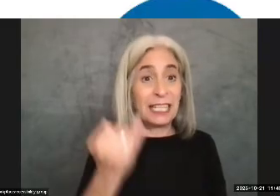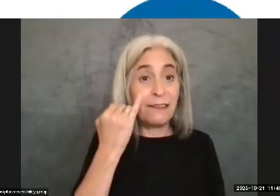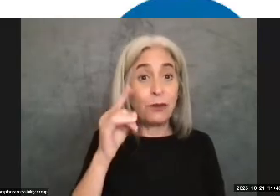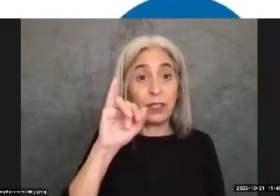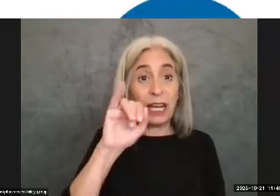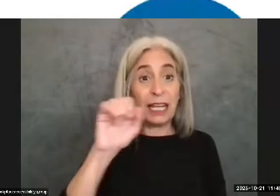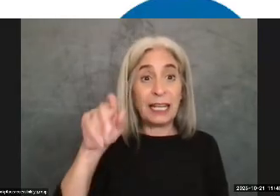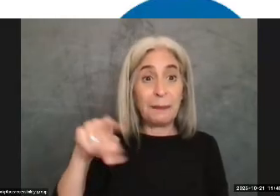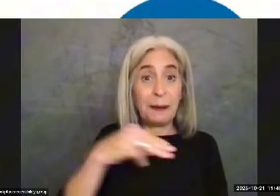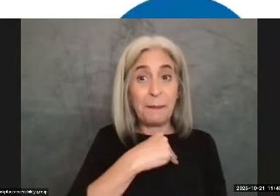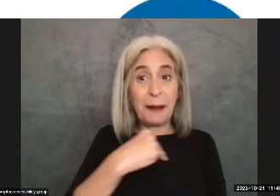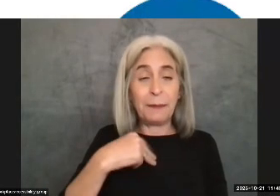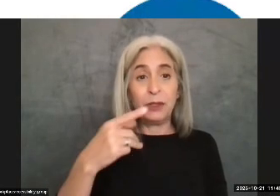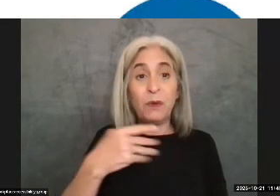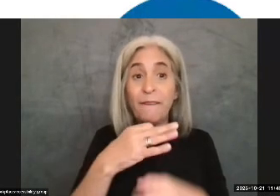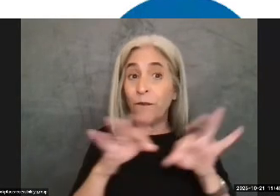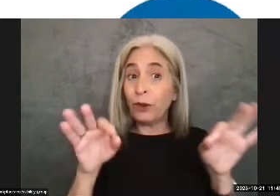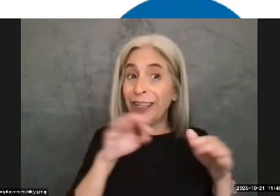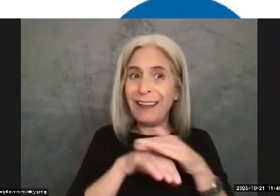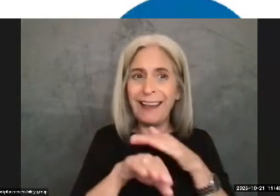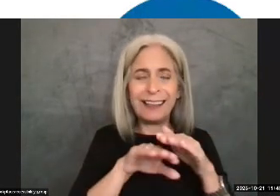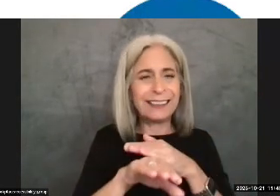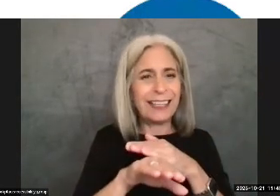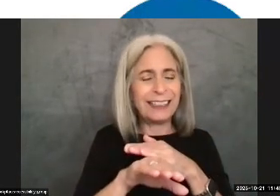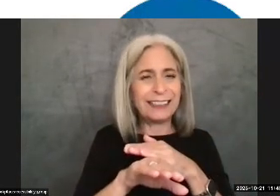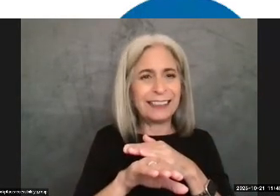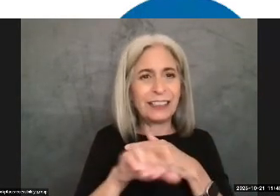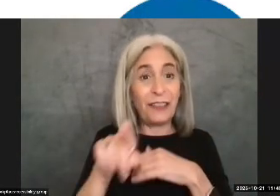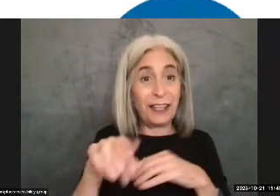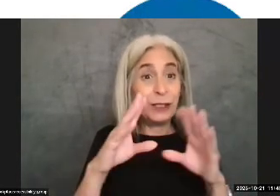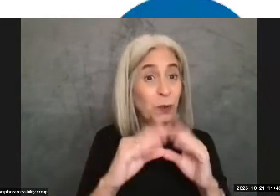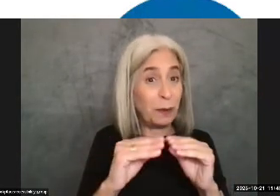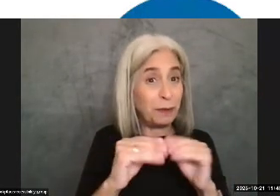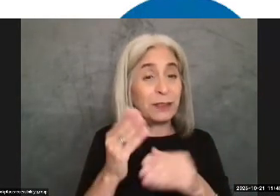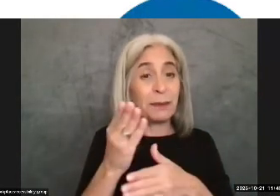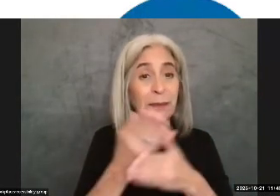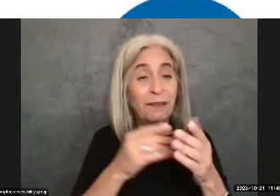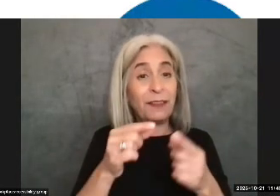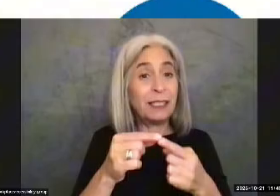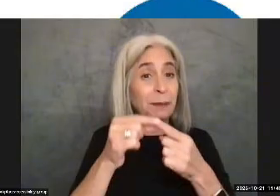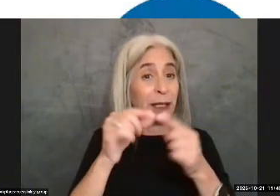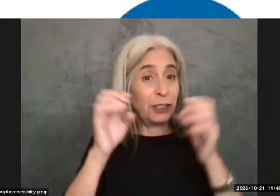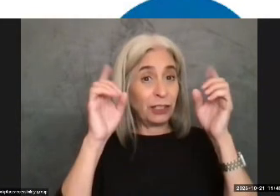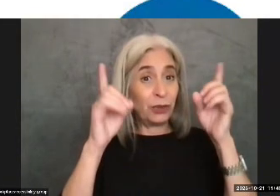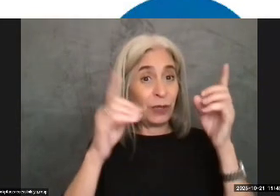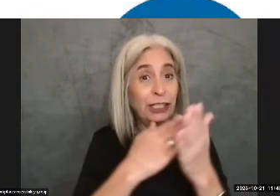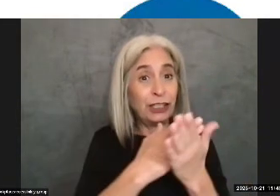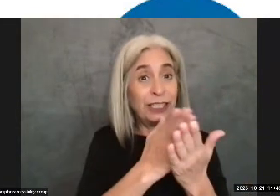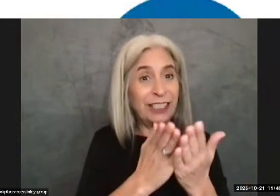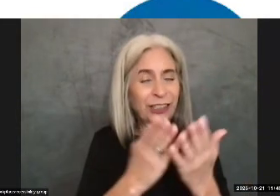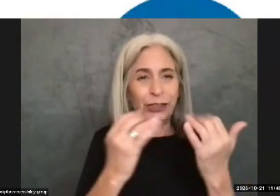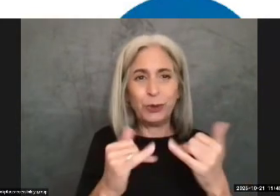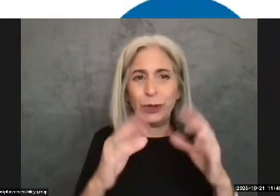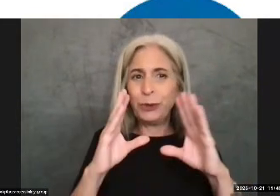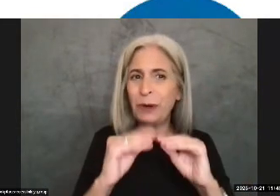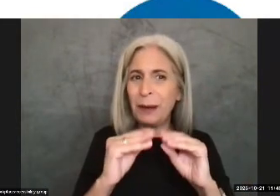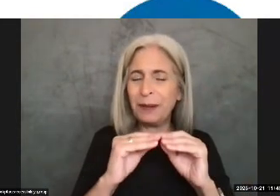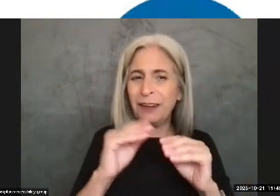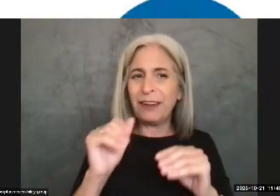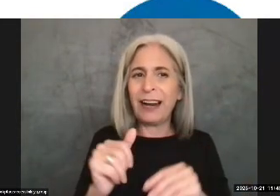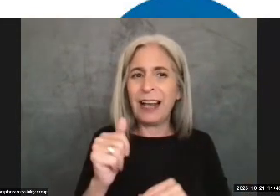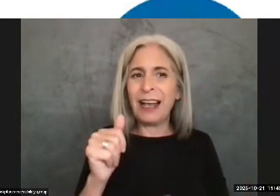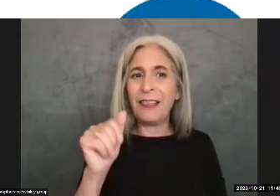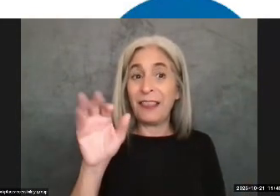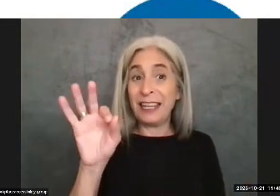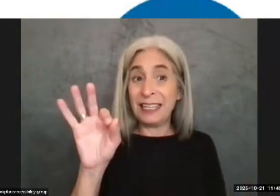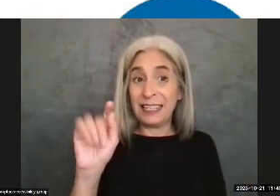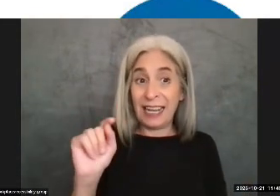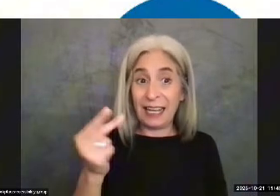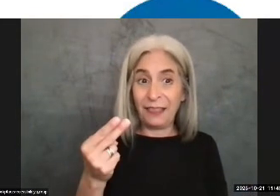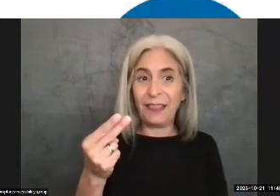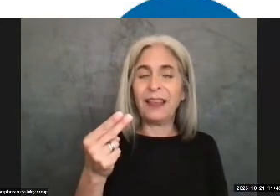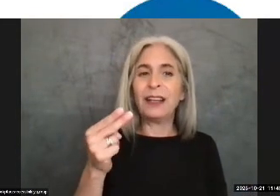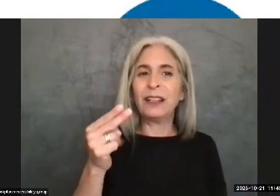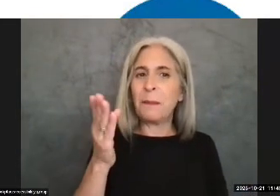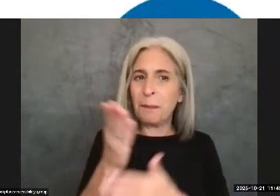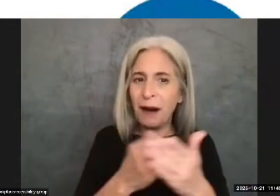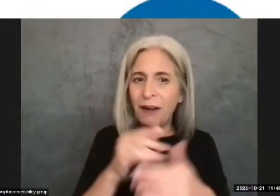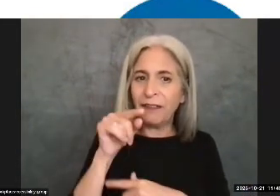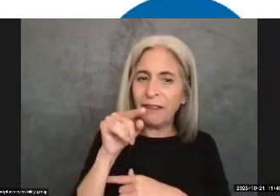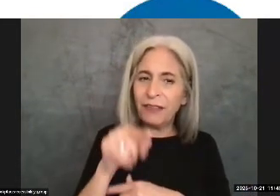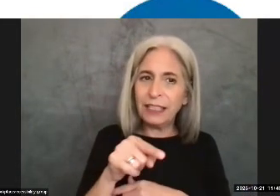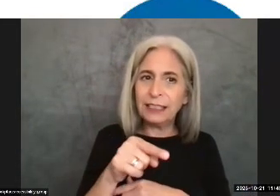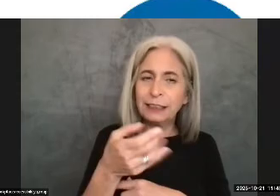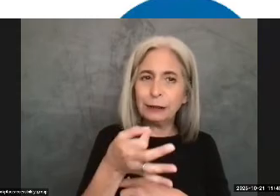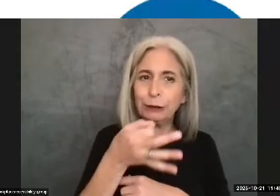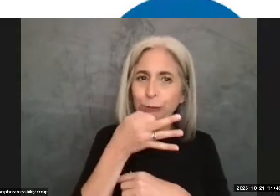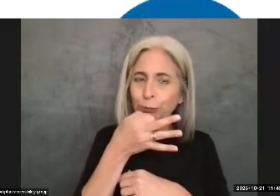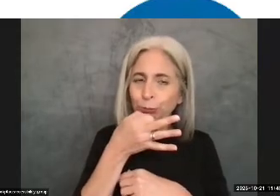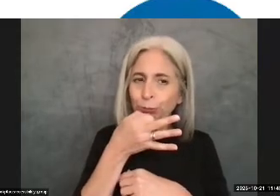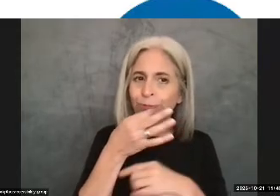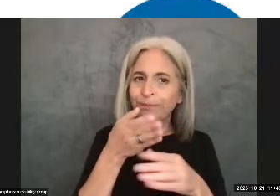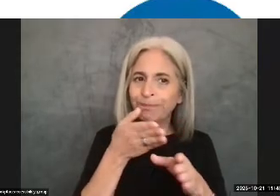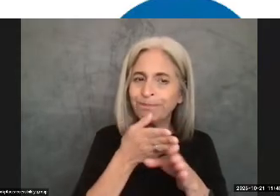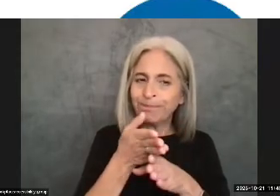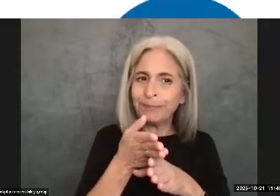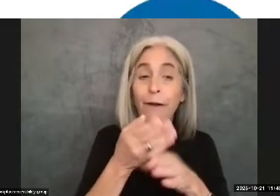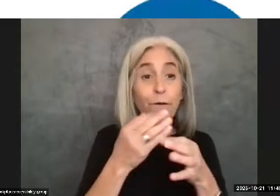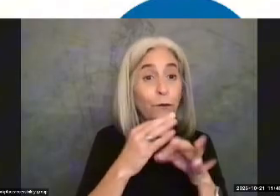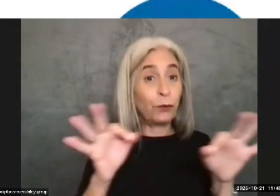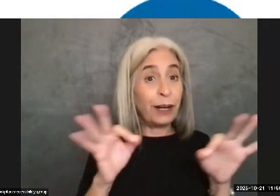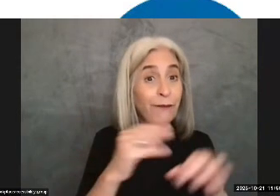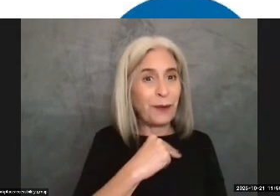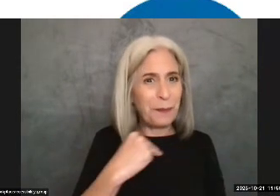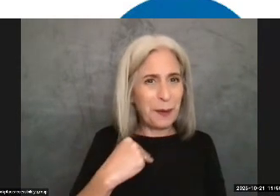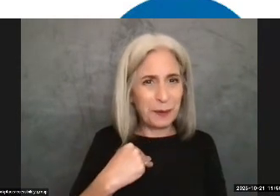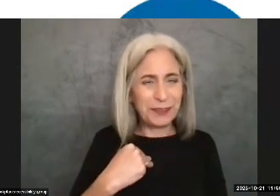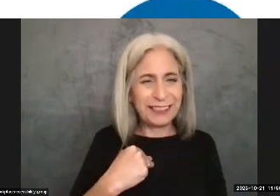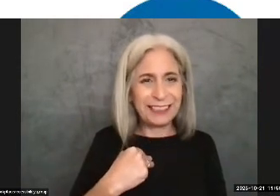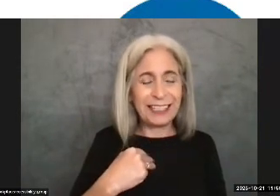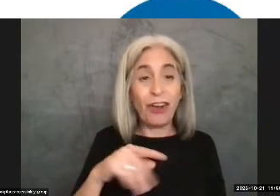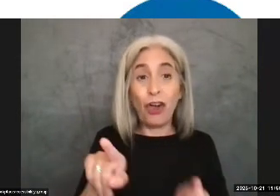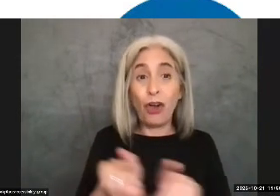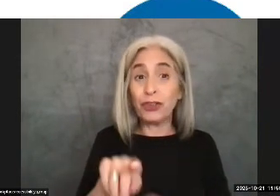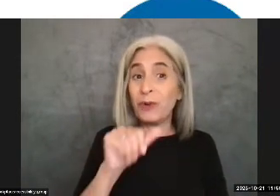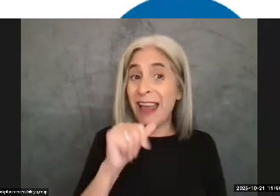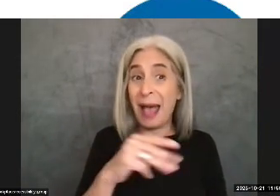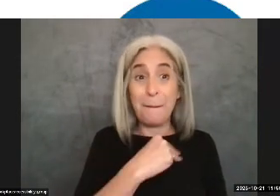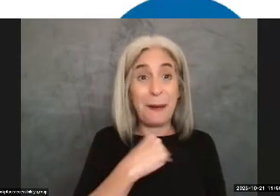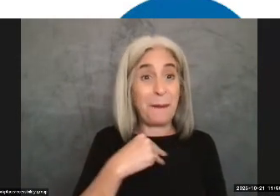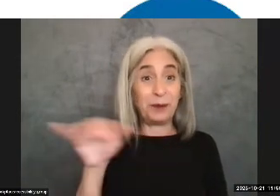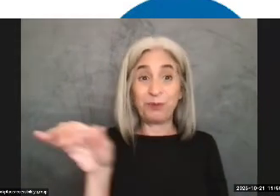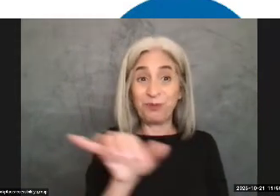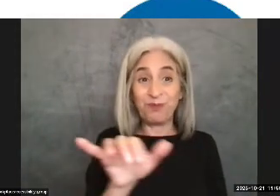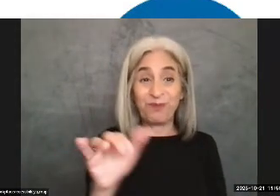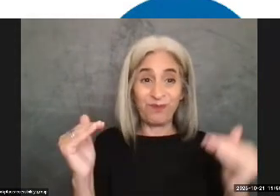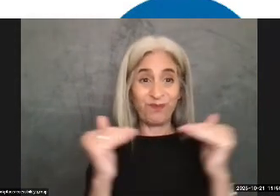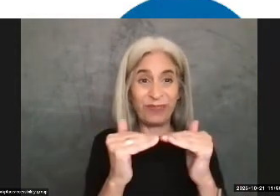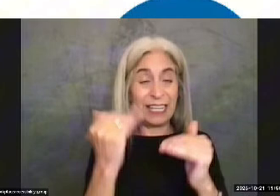Rachel Paul, IAAP: Again, if you're an IAEP member, you have free access to these webinars, part of the Professional Education Series, and today's webinar and the 9th, coming up on December 9th, as part of our subject matter expert series that are free to members and non-members as well.